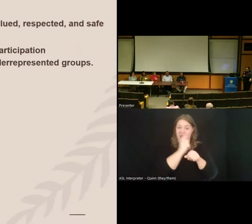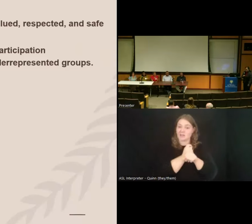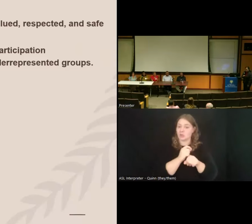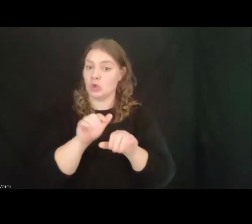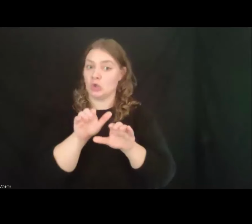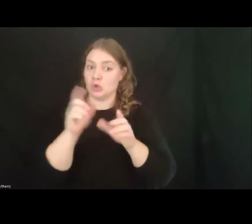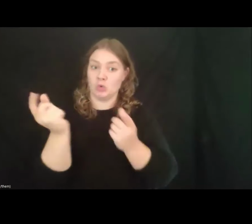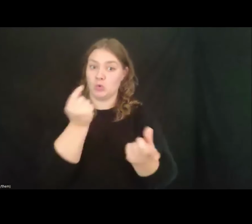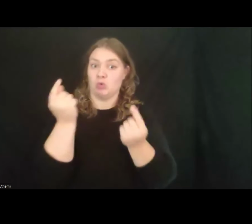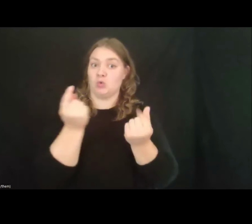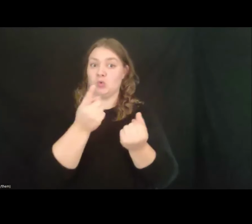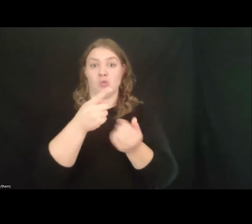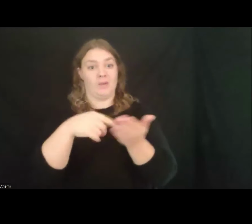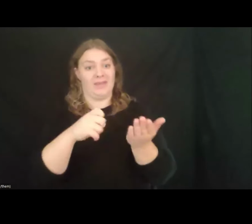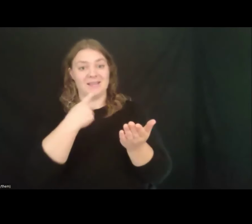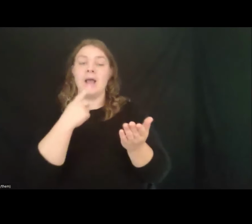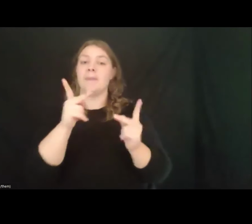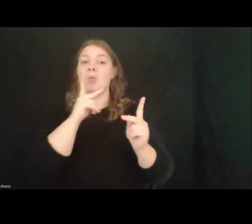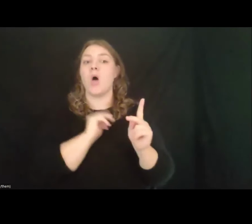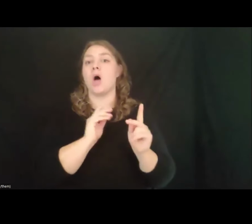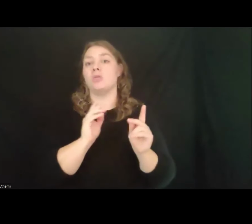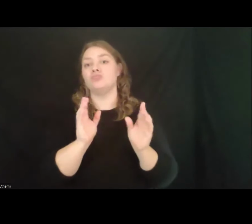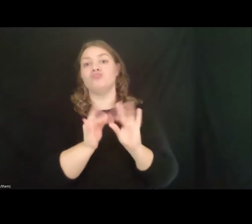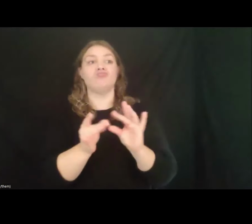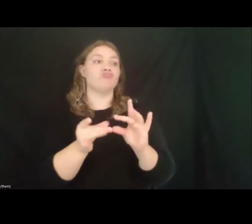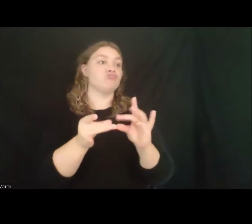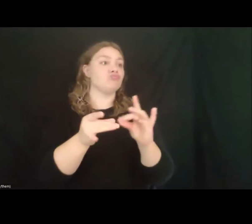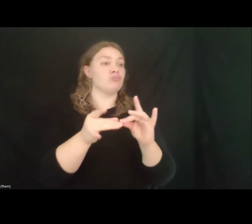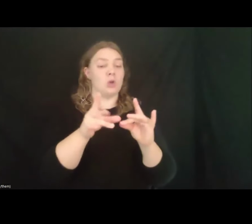you know some people just talk and talk and talk they actually walk out their talk they believe in